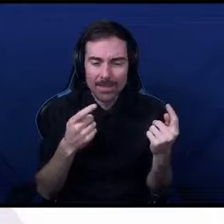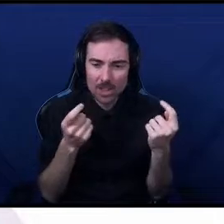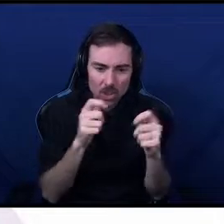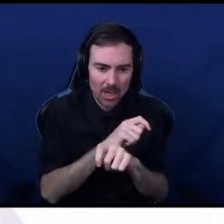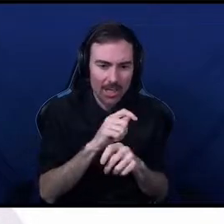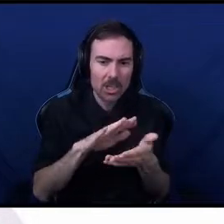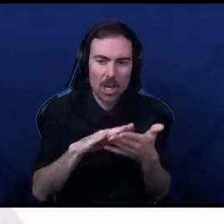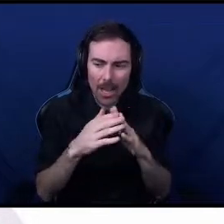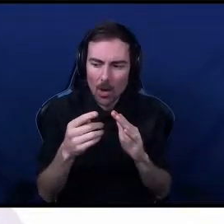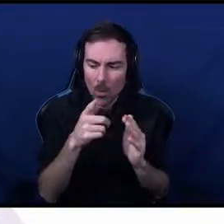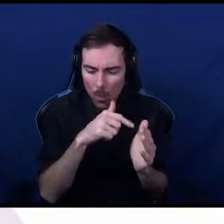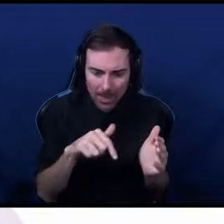this discussion today.